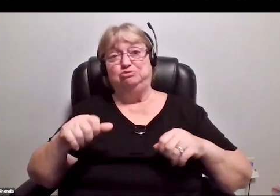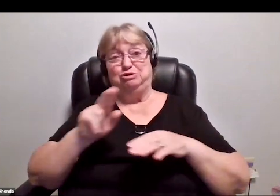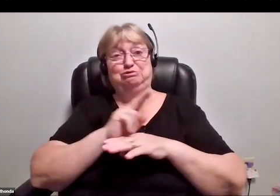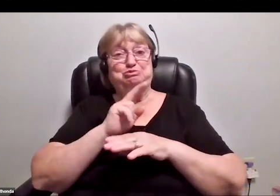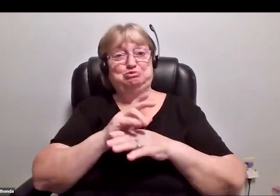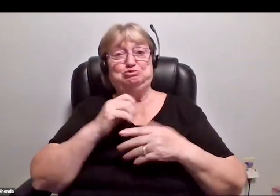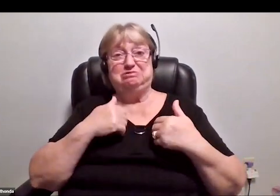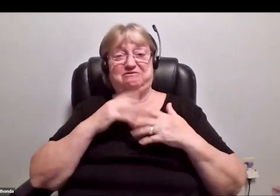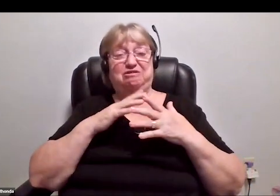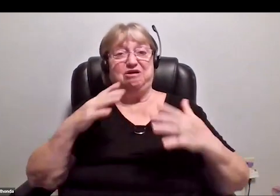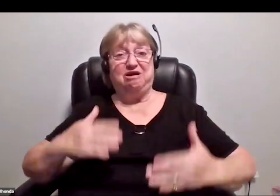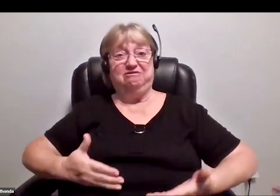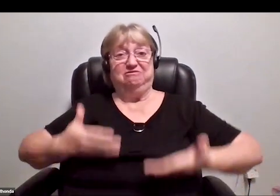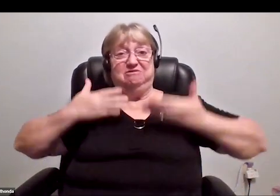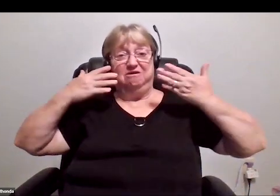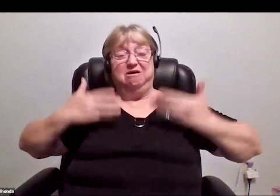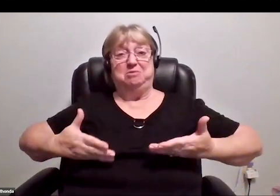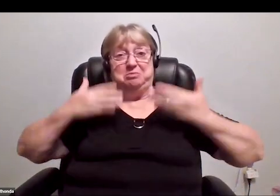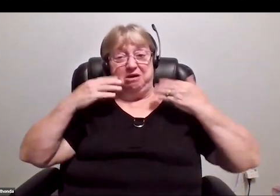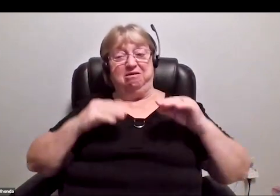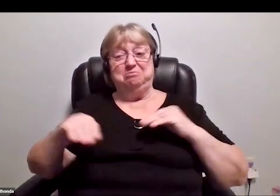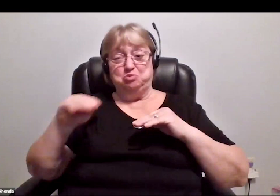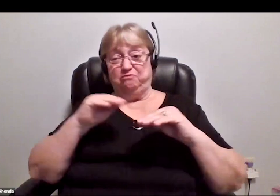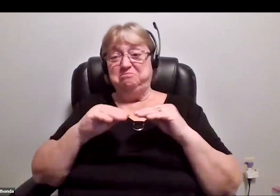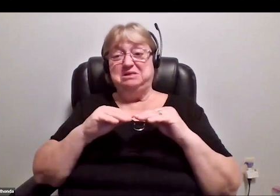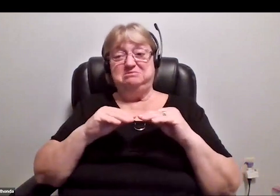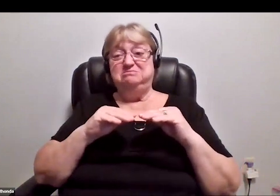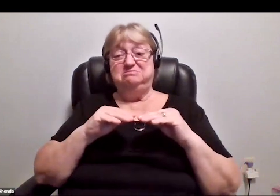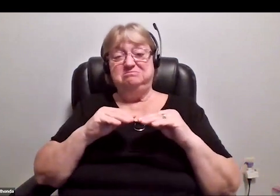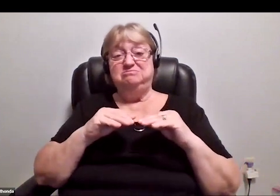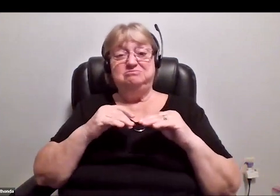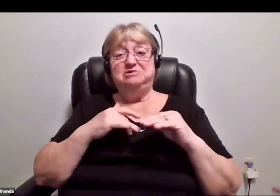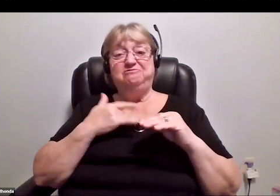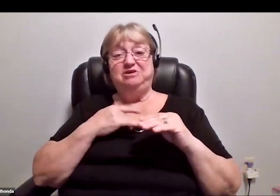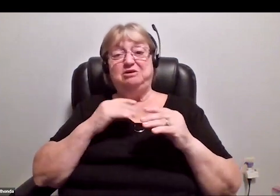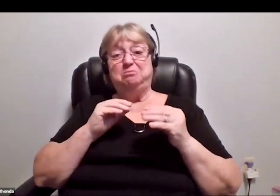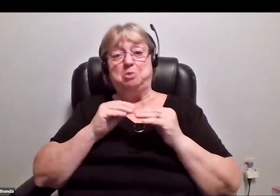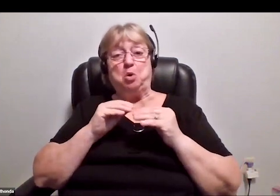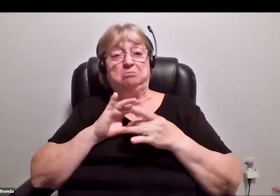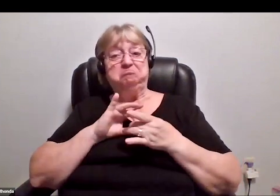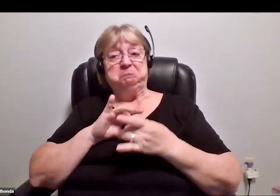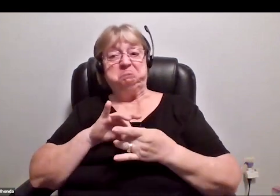of upper body movement would feel more akin to how people